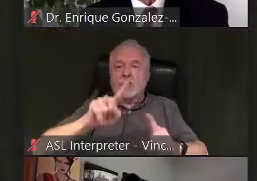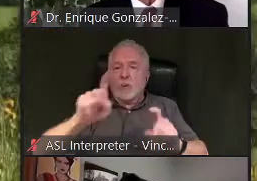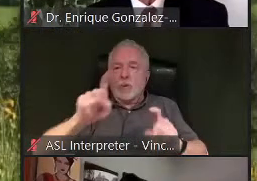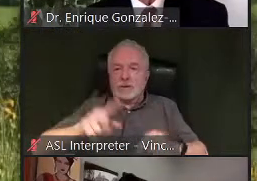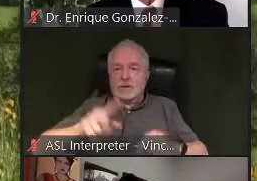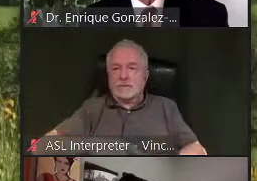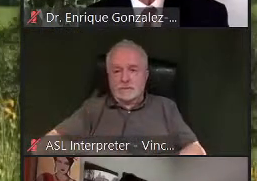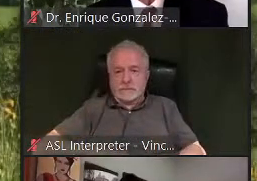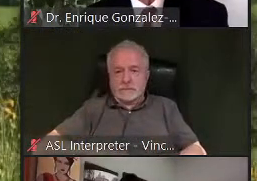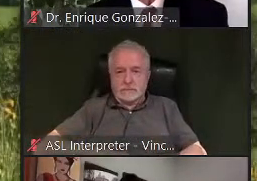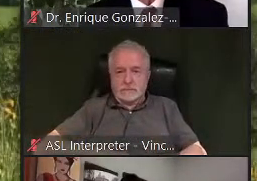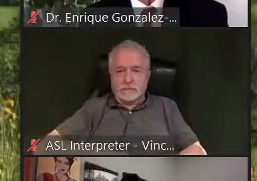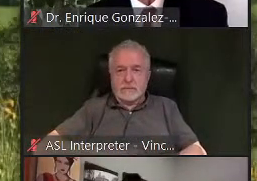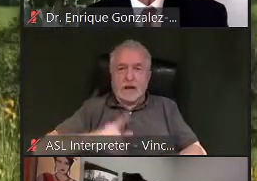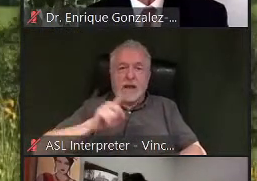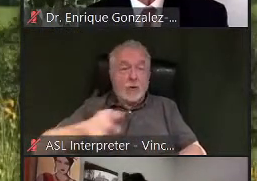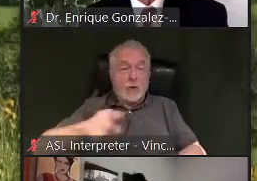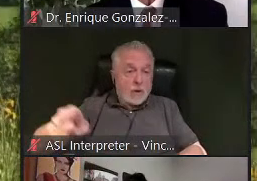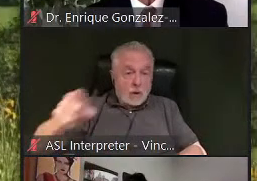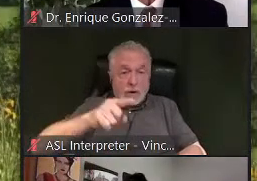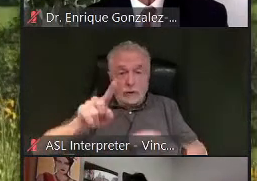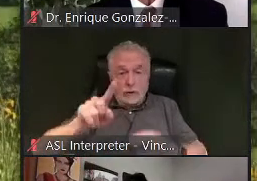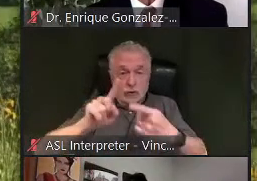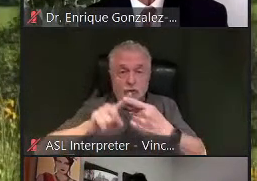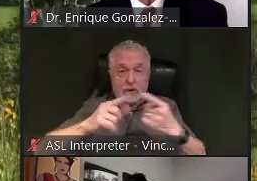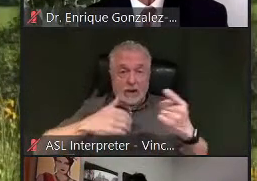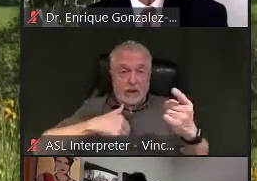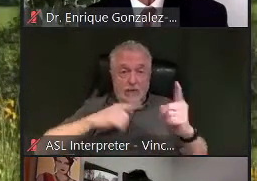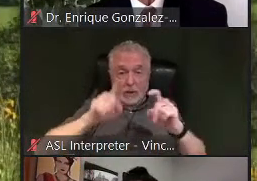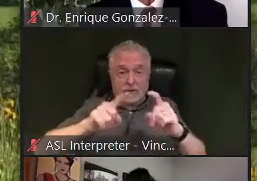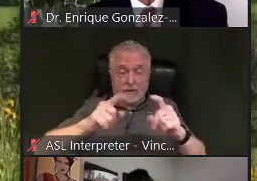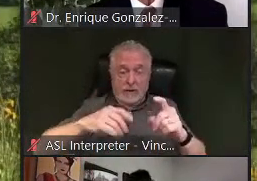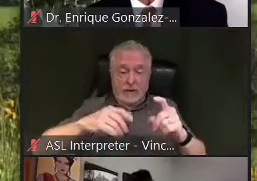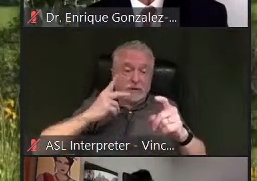answers, and we ask everybody who has questions. So we're going to see what the whatever it